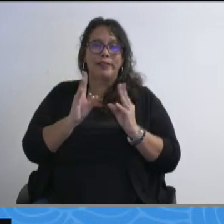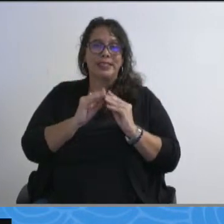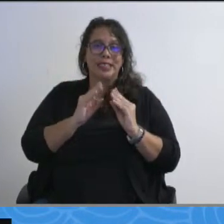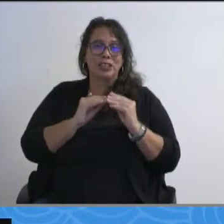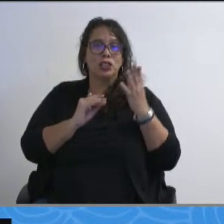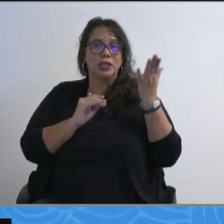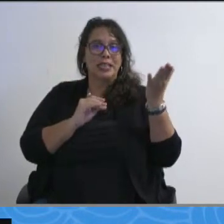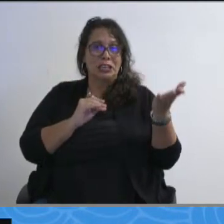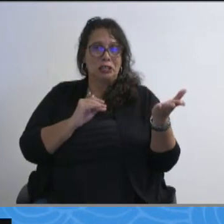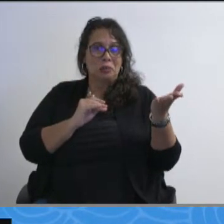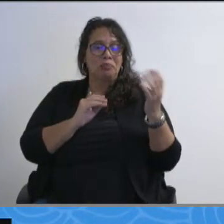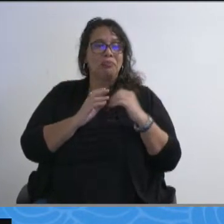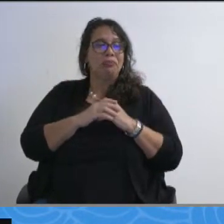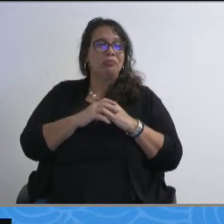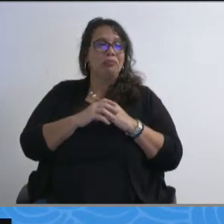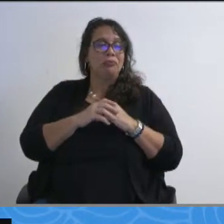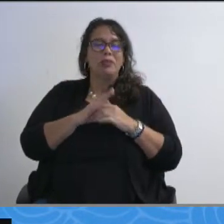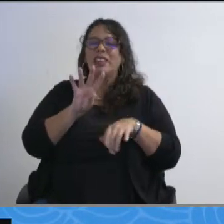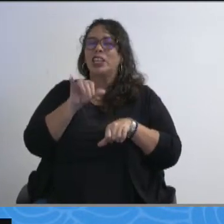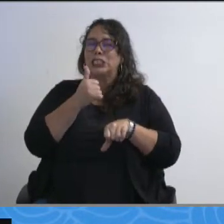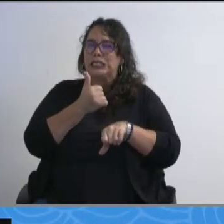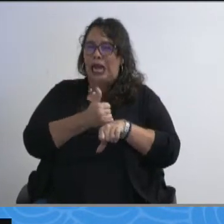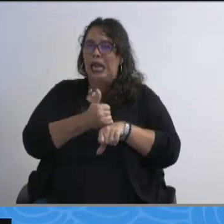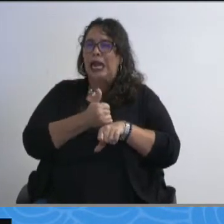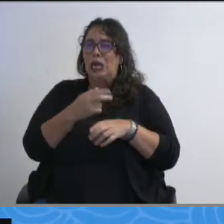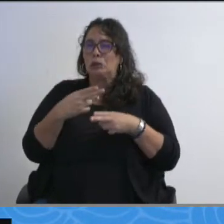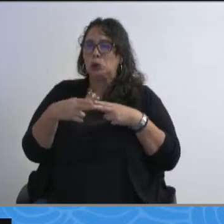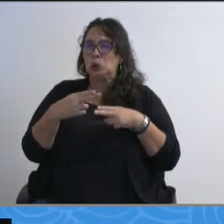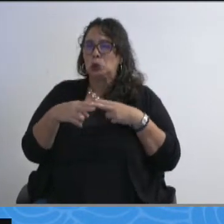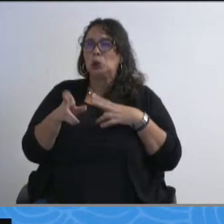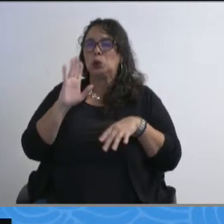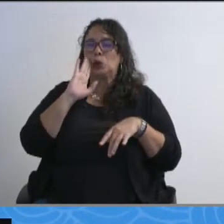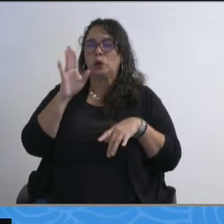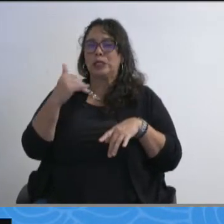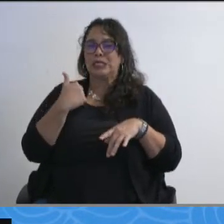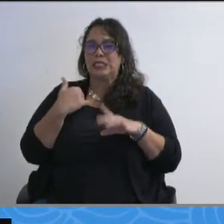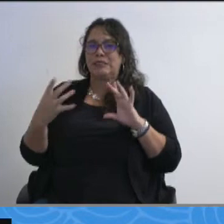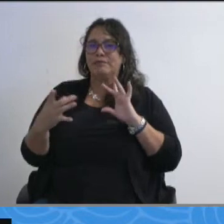We're just getting all the schools. They're setting up their links. So, within a few days, we'll see links in here too for those sessions.